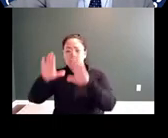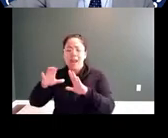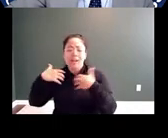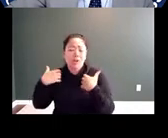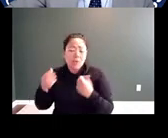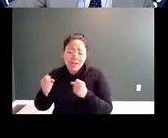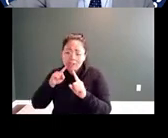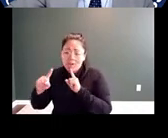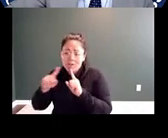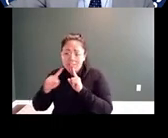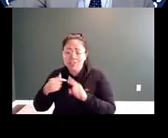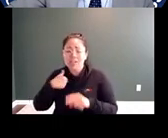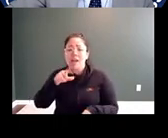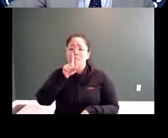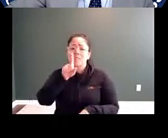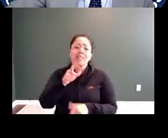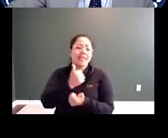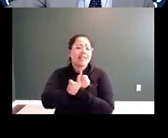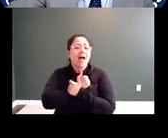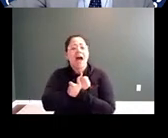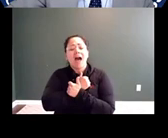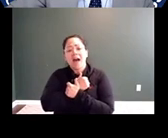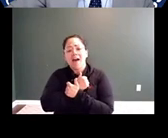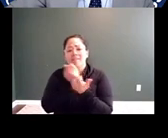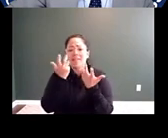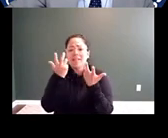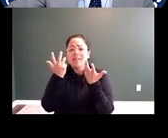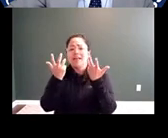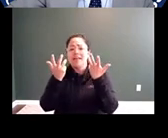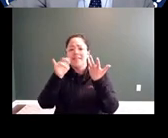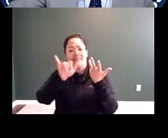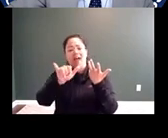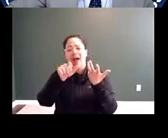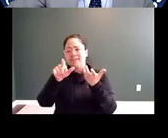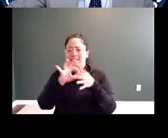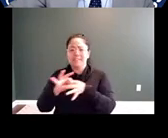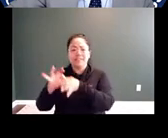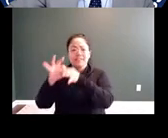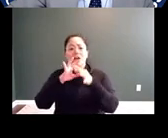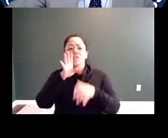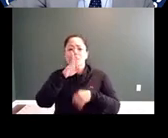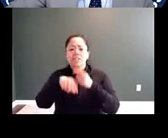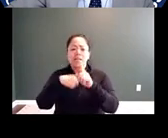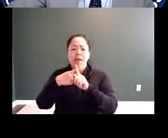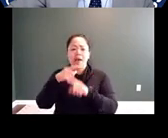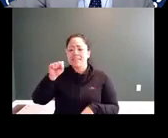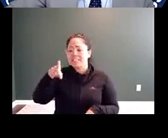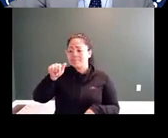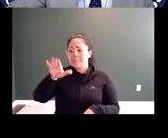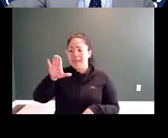And I just really love the theme of kind of this mantra because it talks about the space not being perfect,